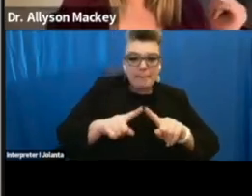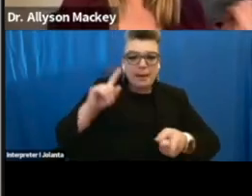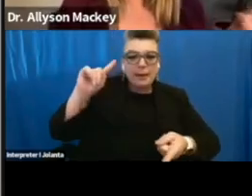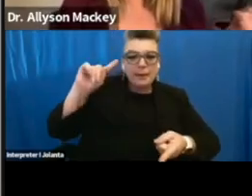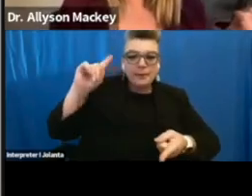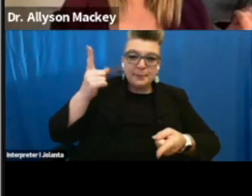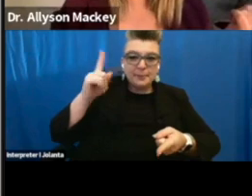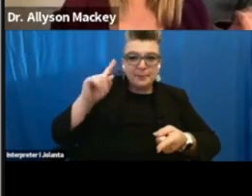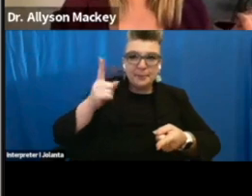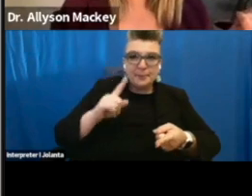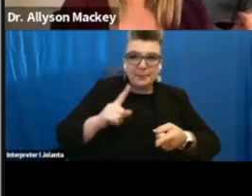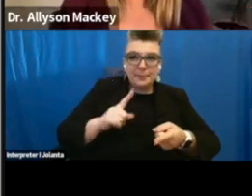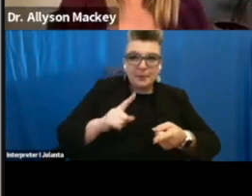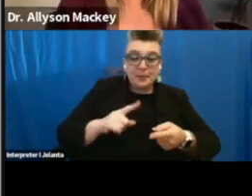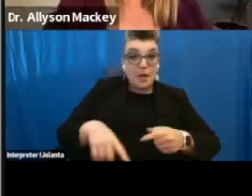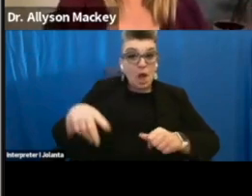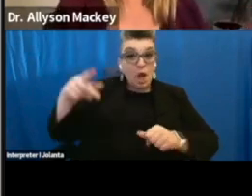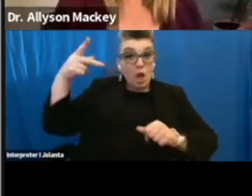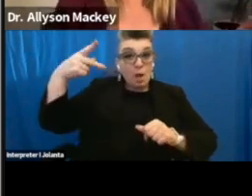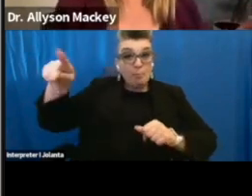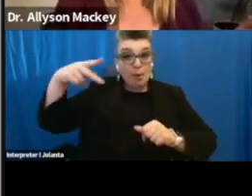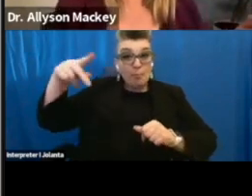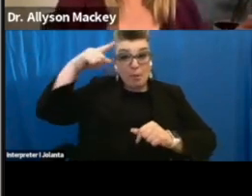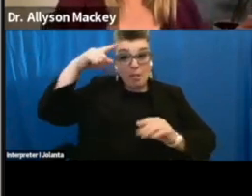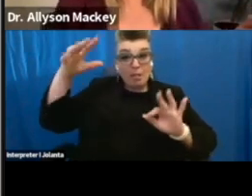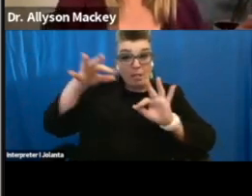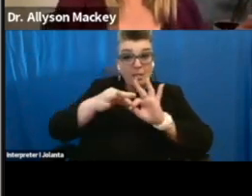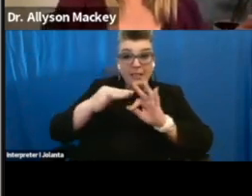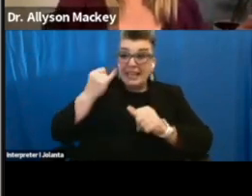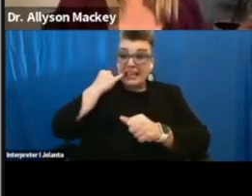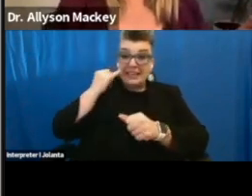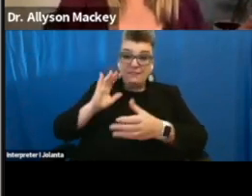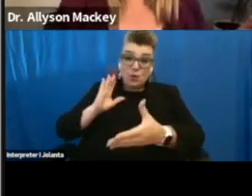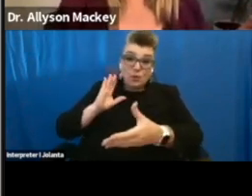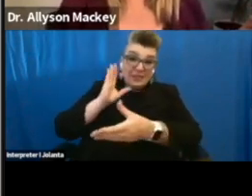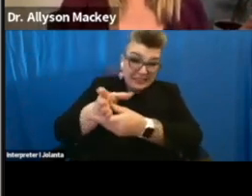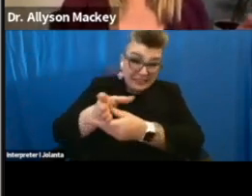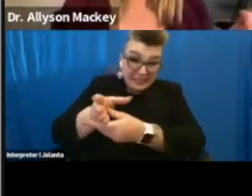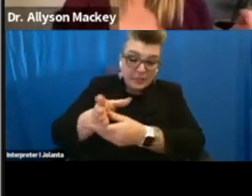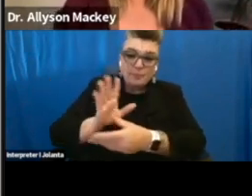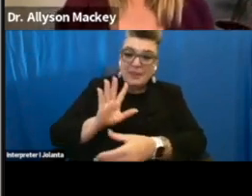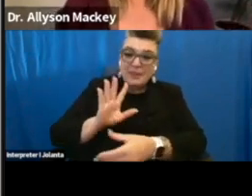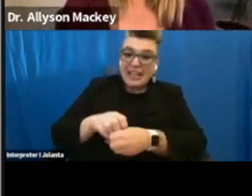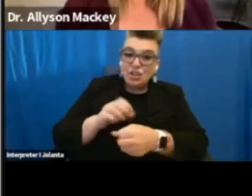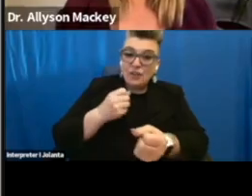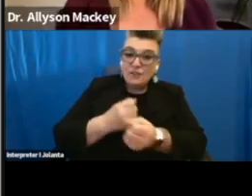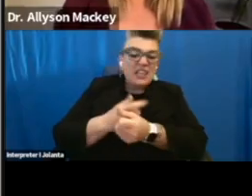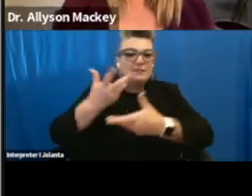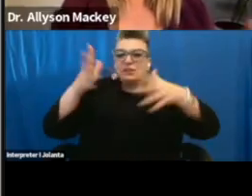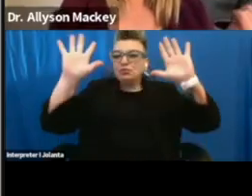because anything that you do could be quickly undone if you intervene too late it might be hard